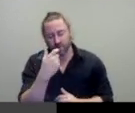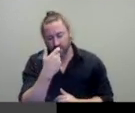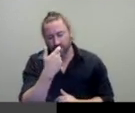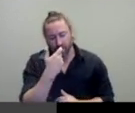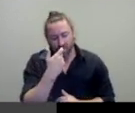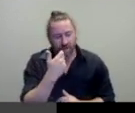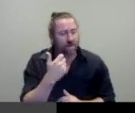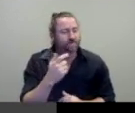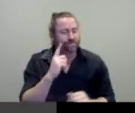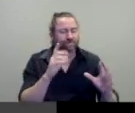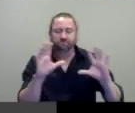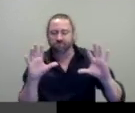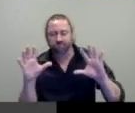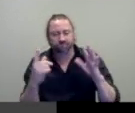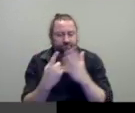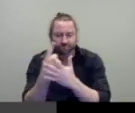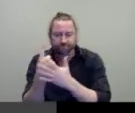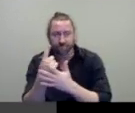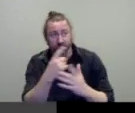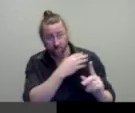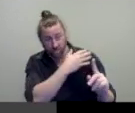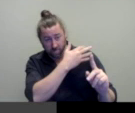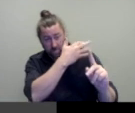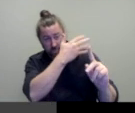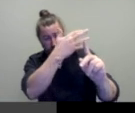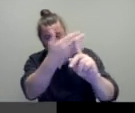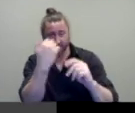but these twinned traditions are still very much alive today